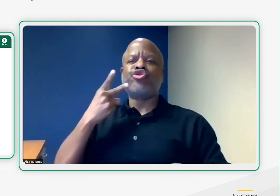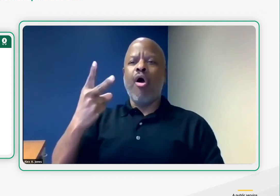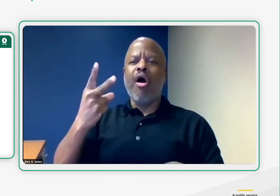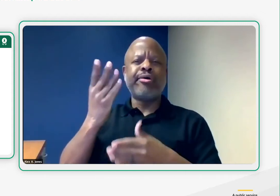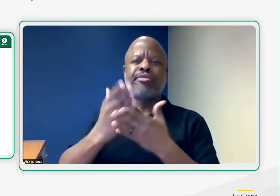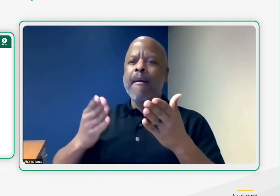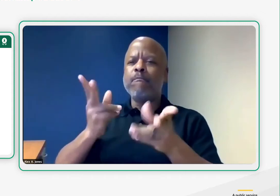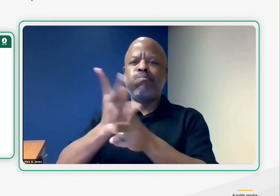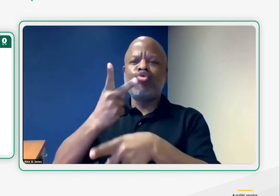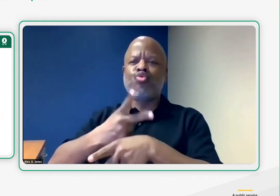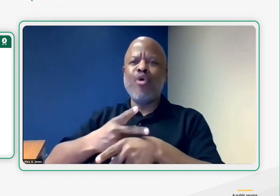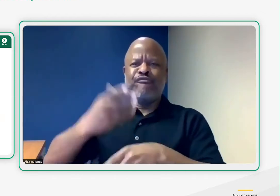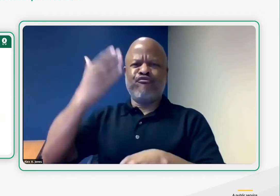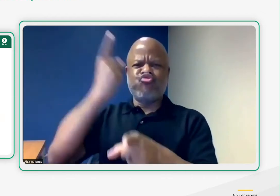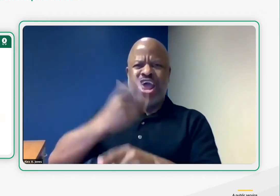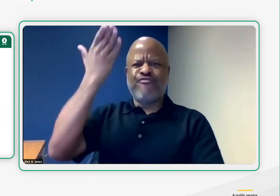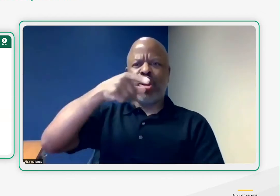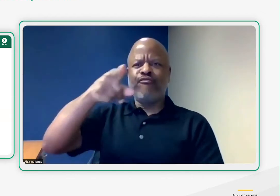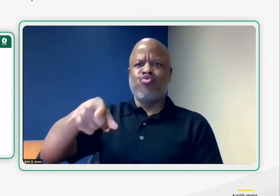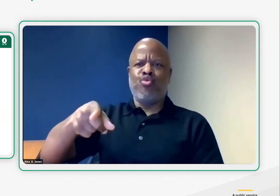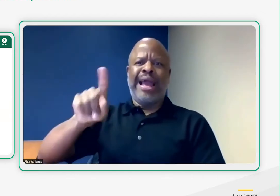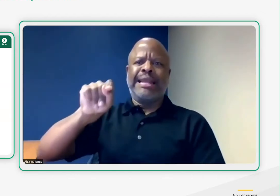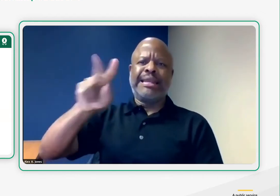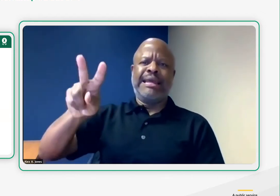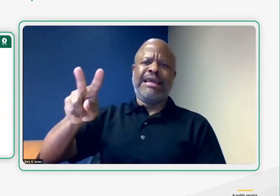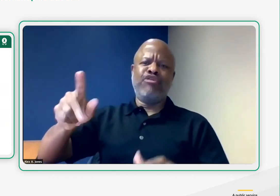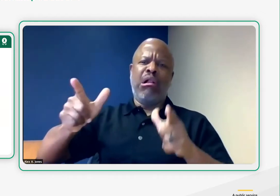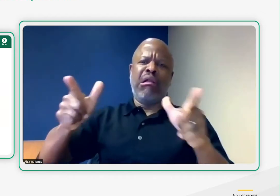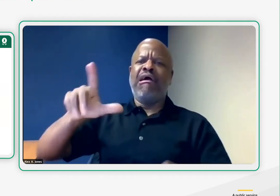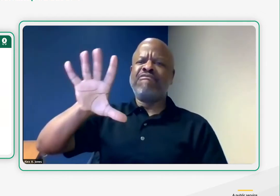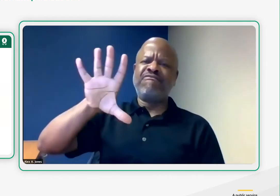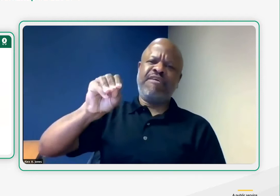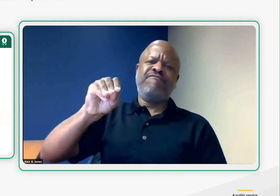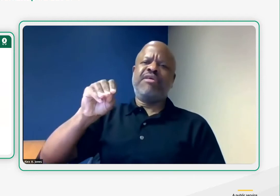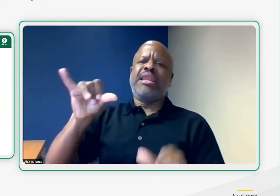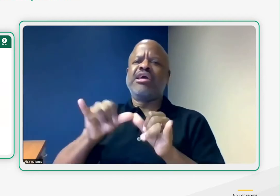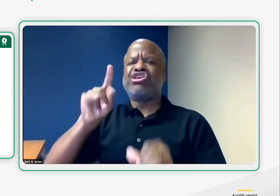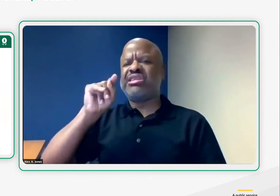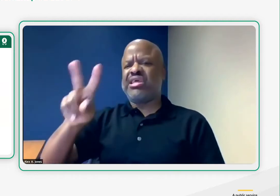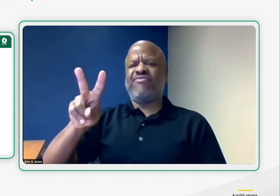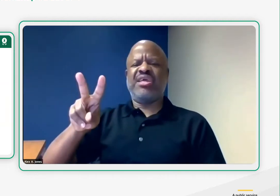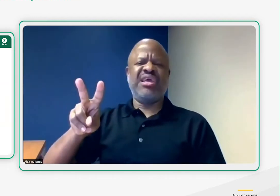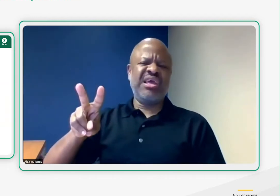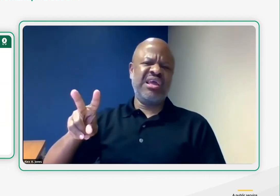You may see some produce right in front, right? You know, huge, like on the slide.